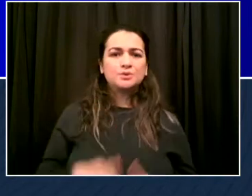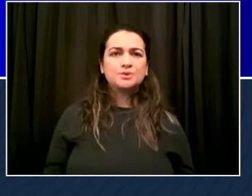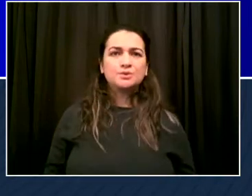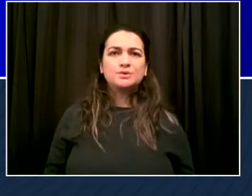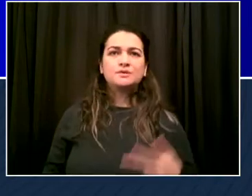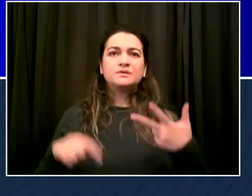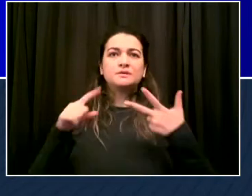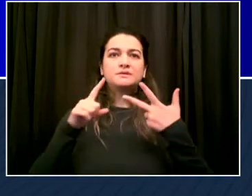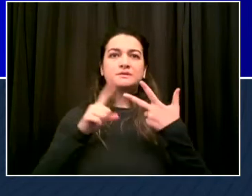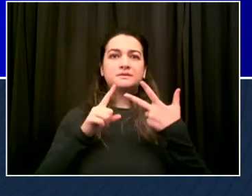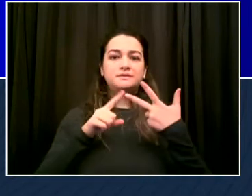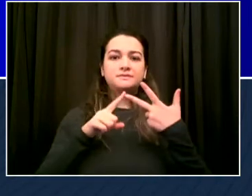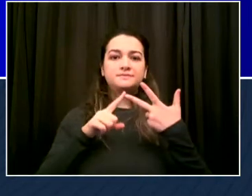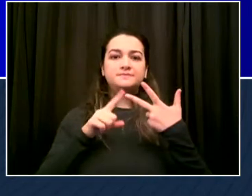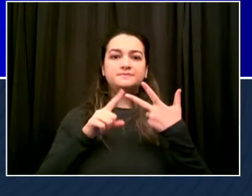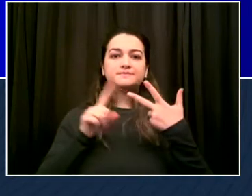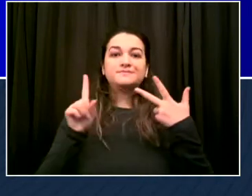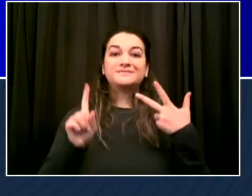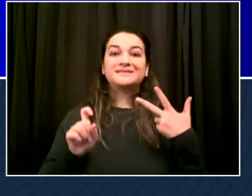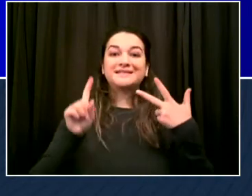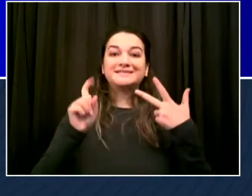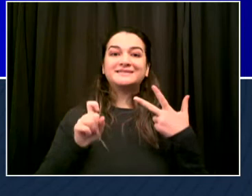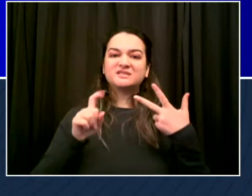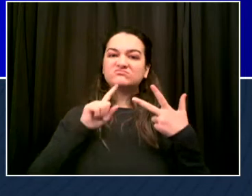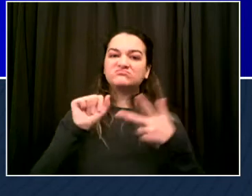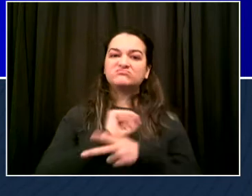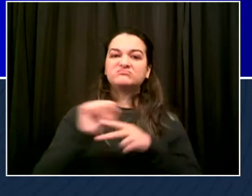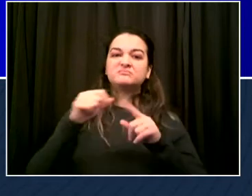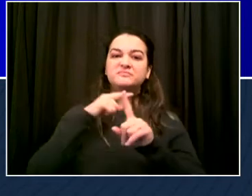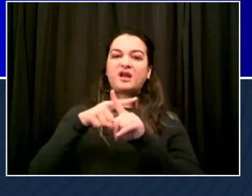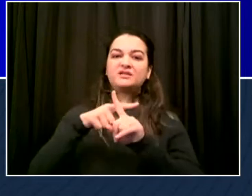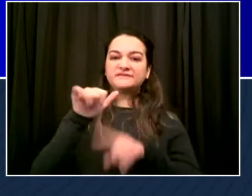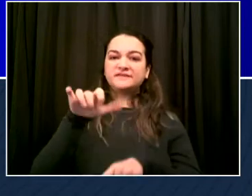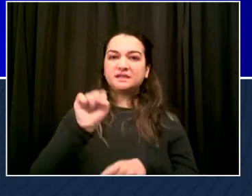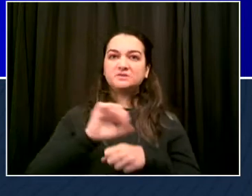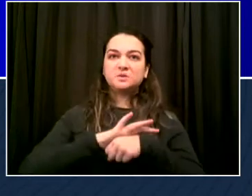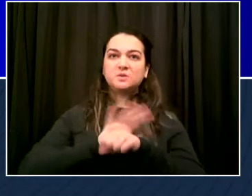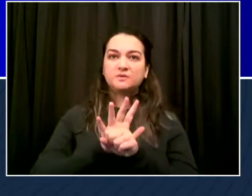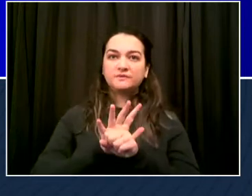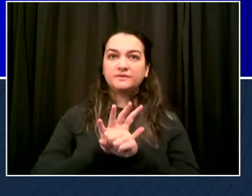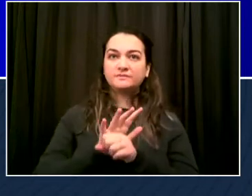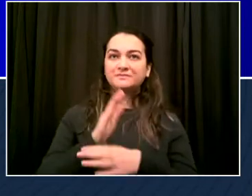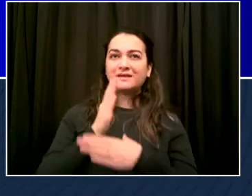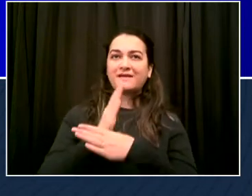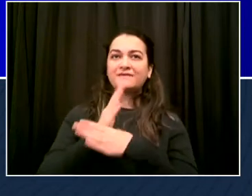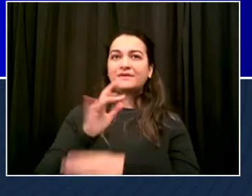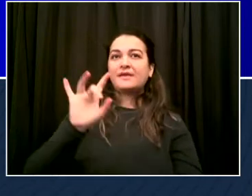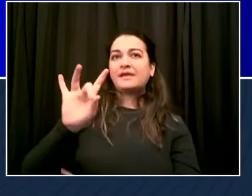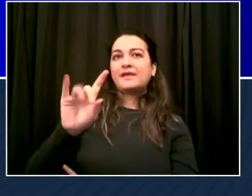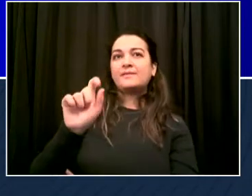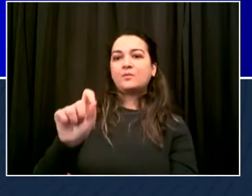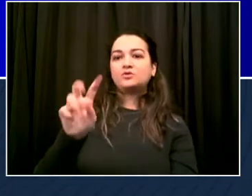NUMBER. CURRENNT TESTING POSITIVE S SEVEN- DAY ROLLING